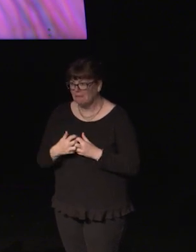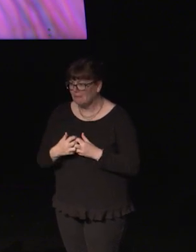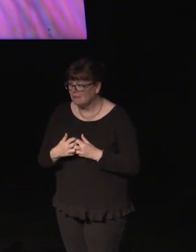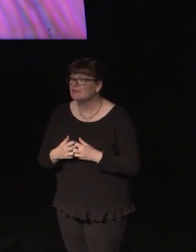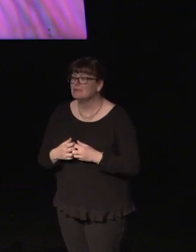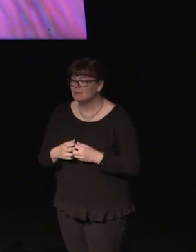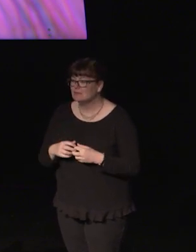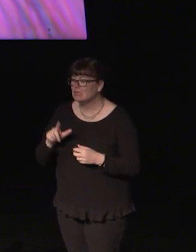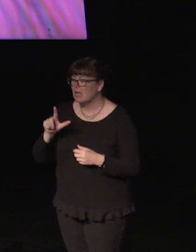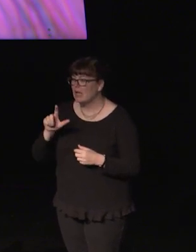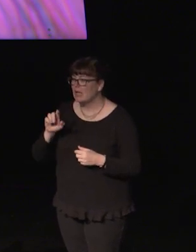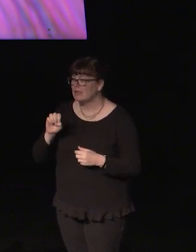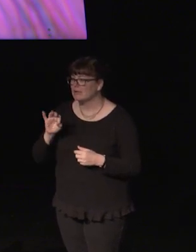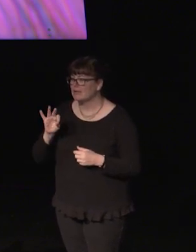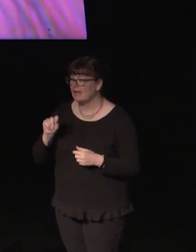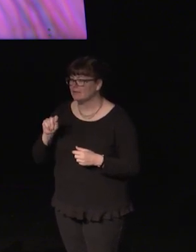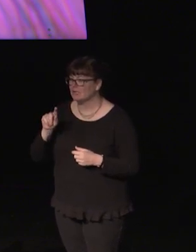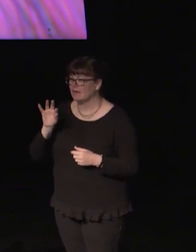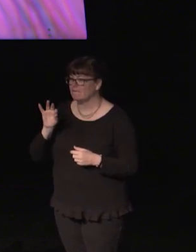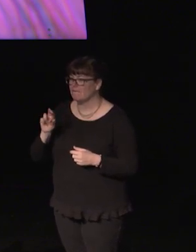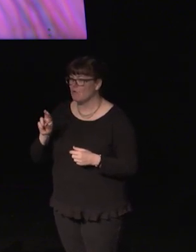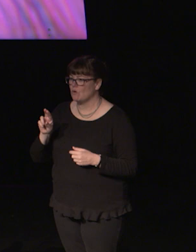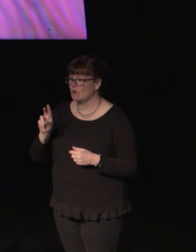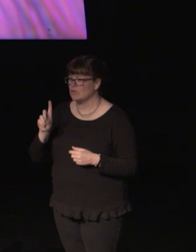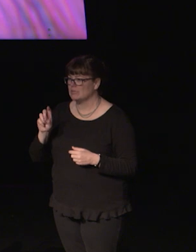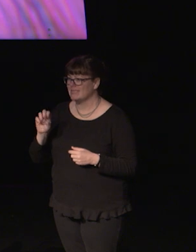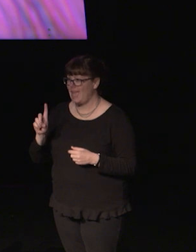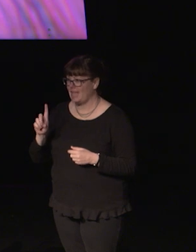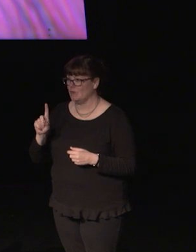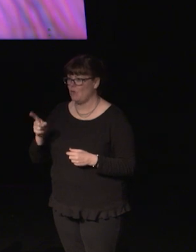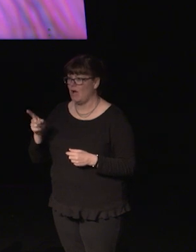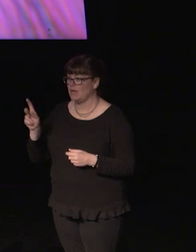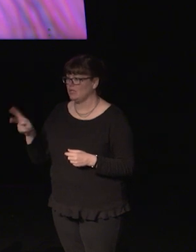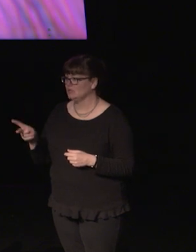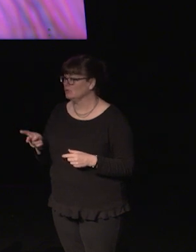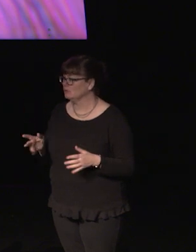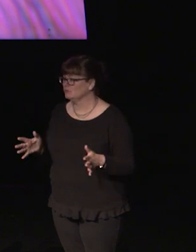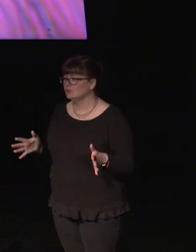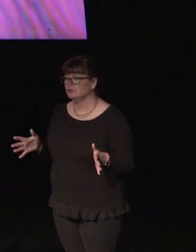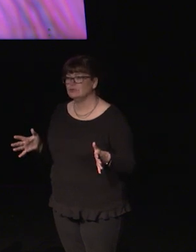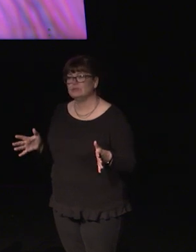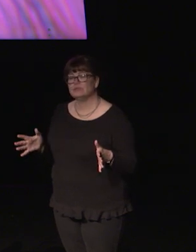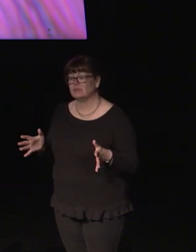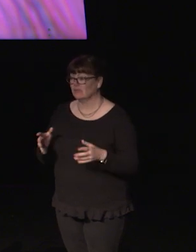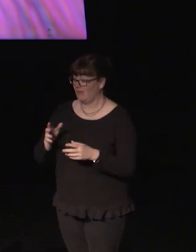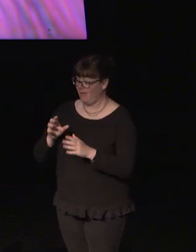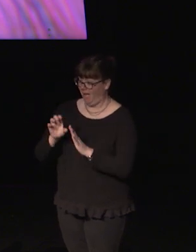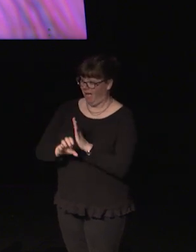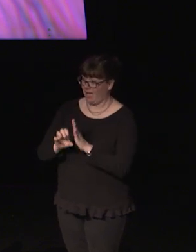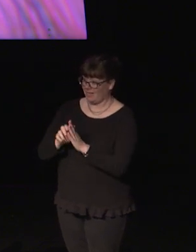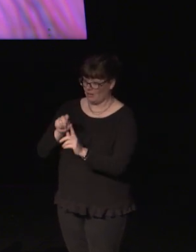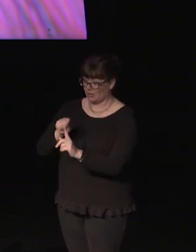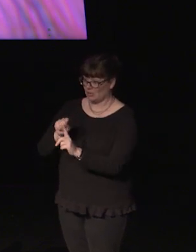Left 4 Dead 1 and 2. Mhm. -Having the... Like when a character is behind a wall